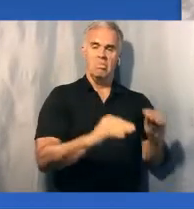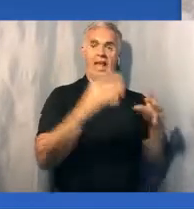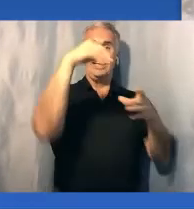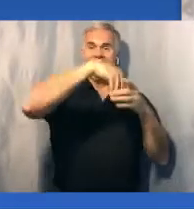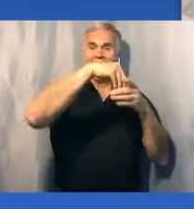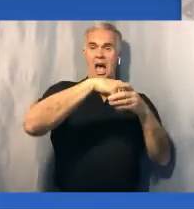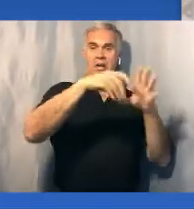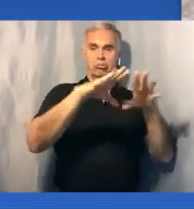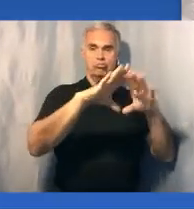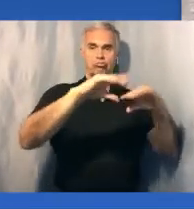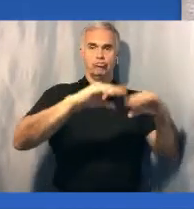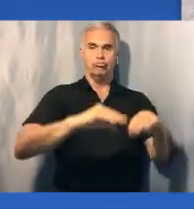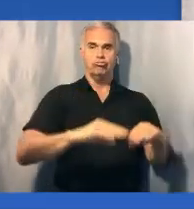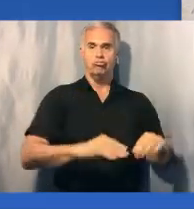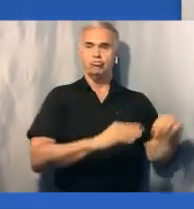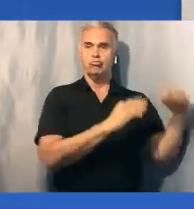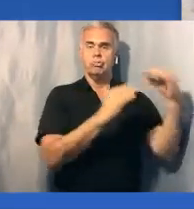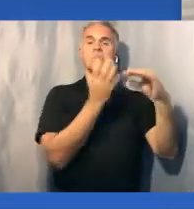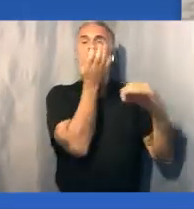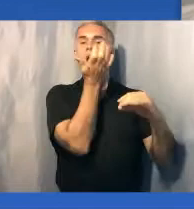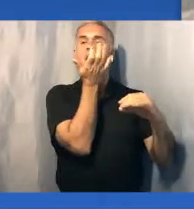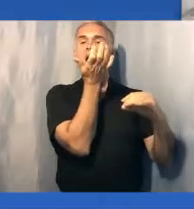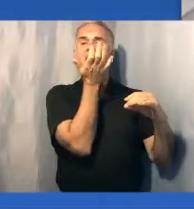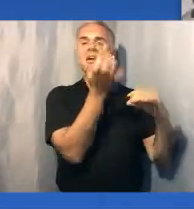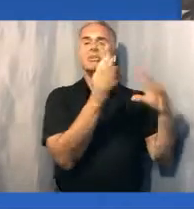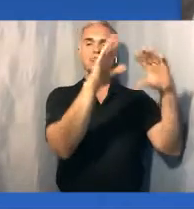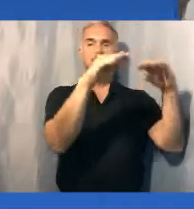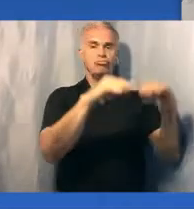and lines it with soft grass.